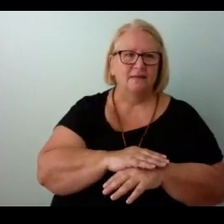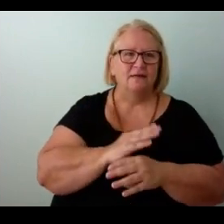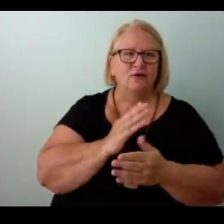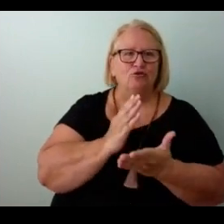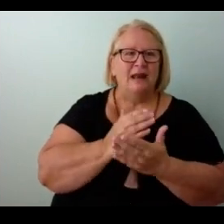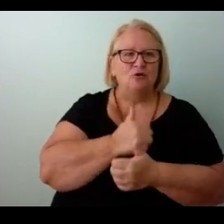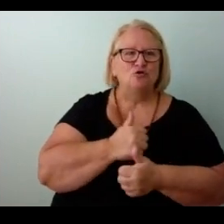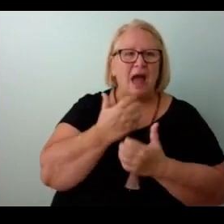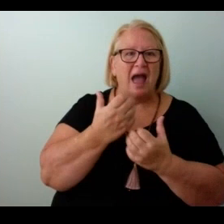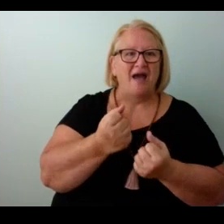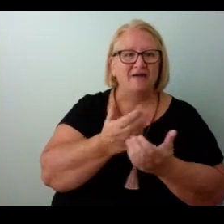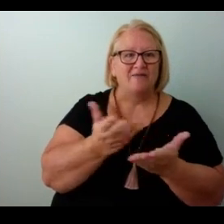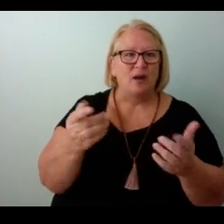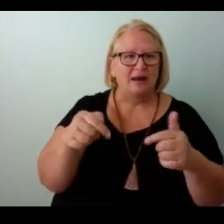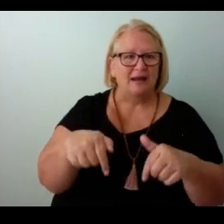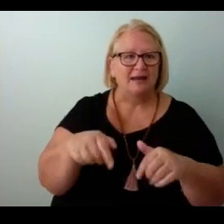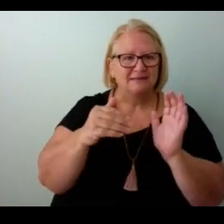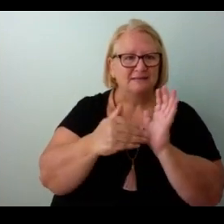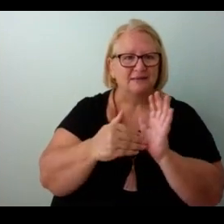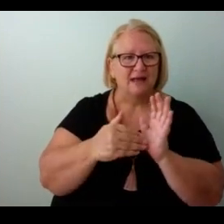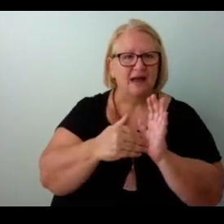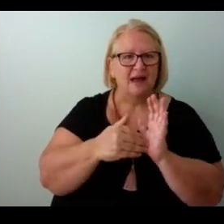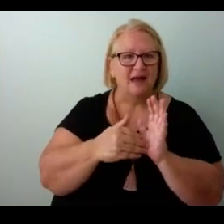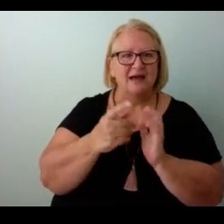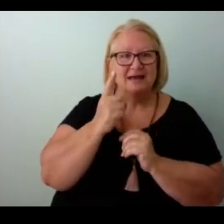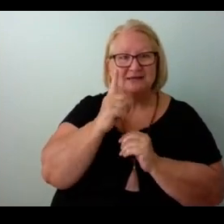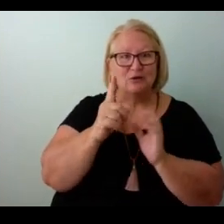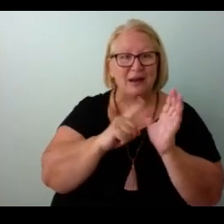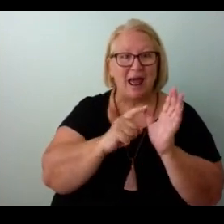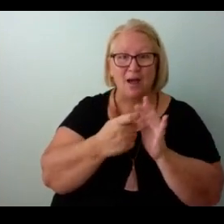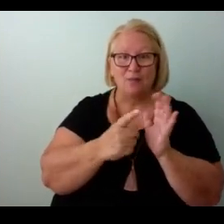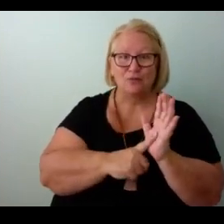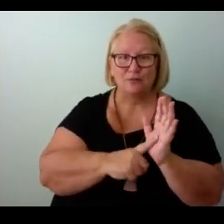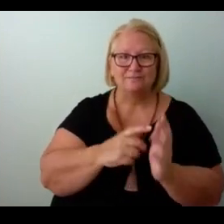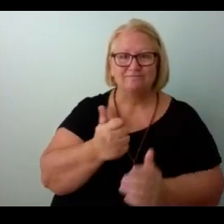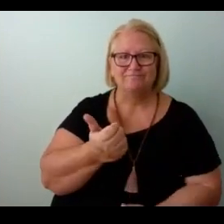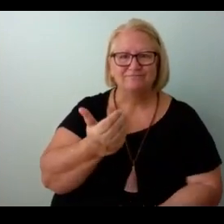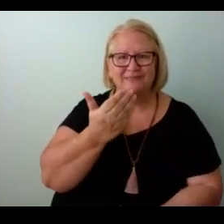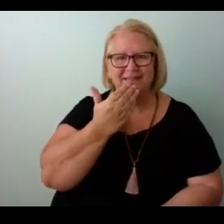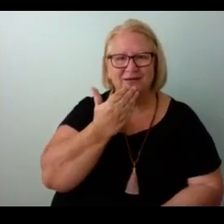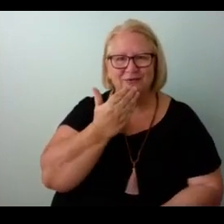having everyone here today and we'll see you in April. Thank you.